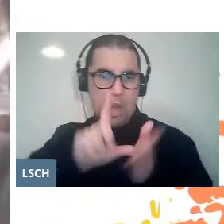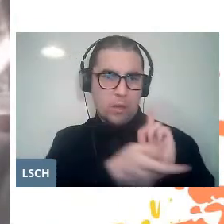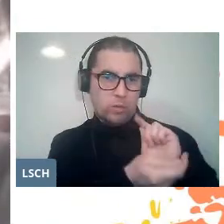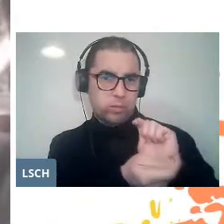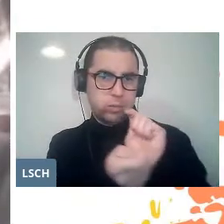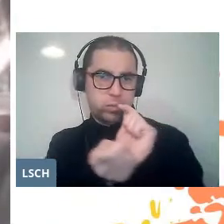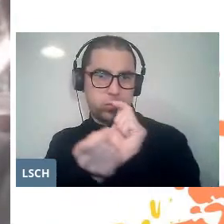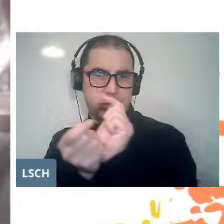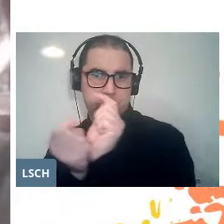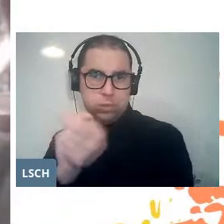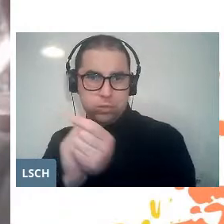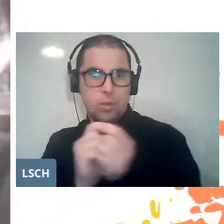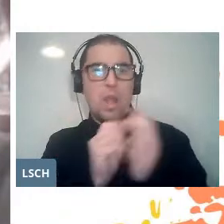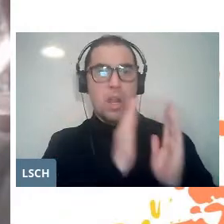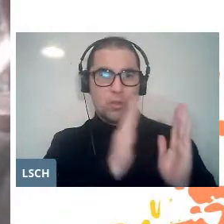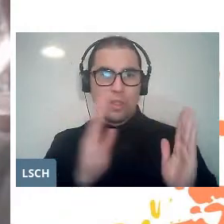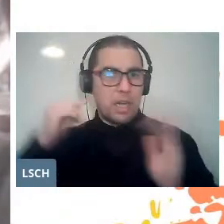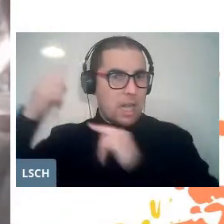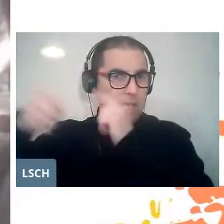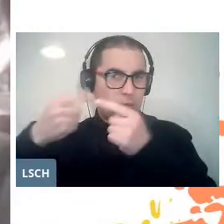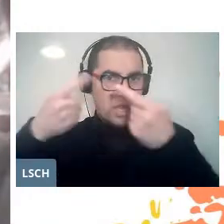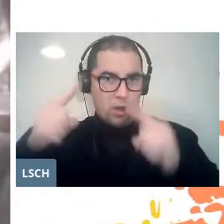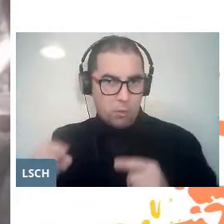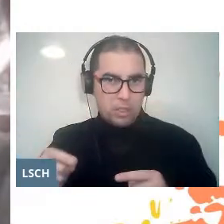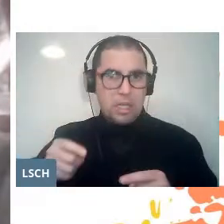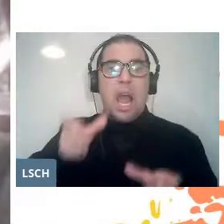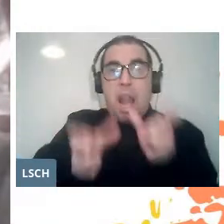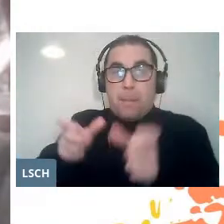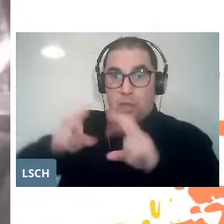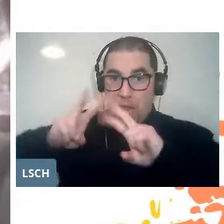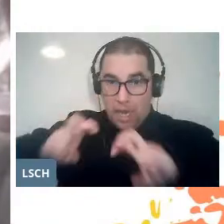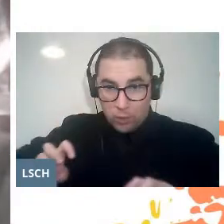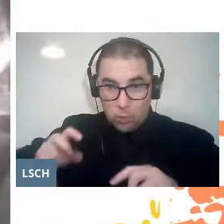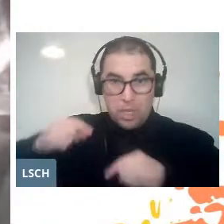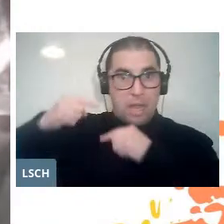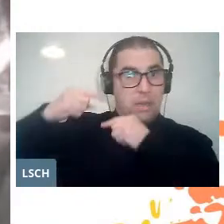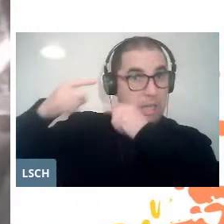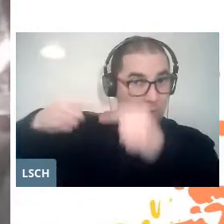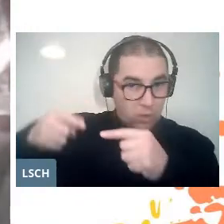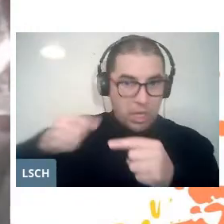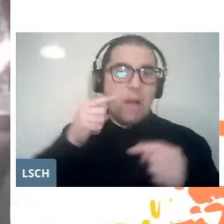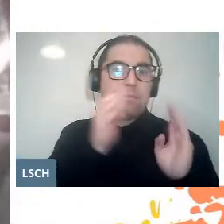and that generally musicologists order them in a very good way.